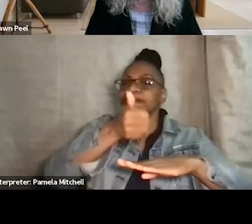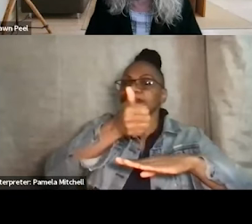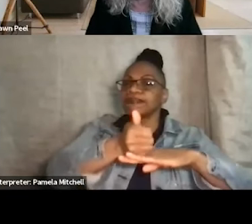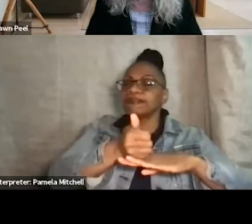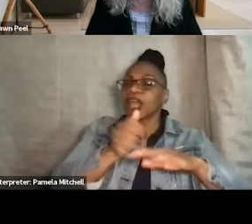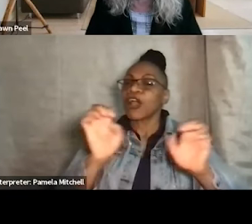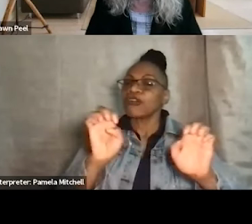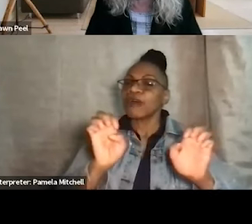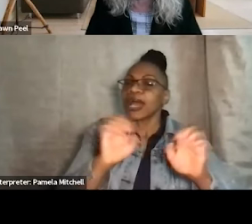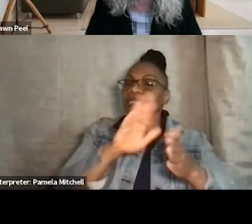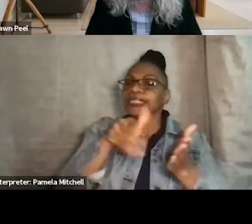if that's what they prefer.